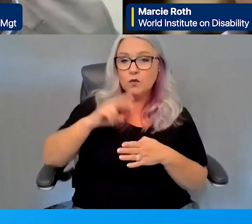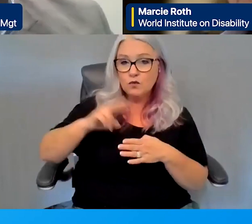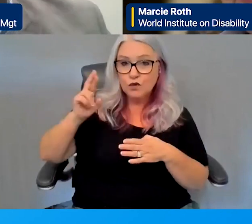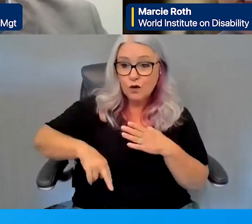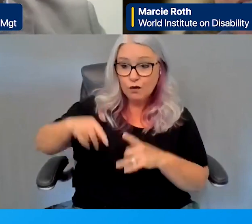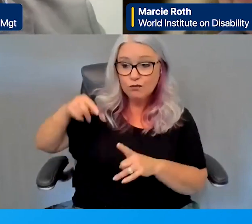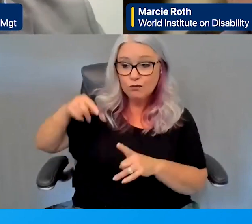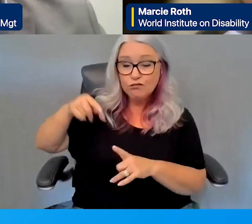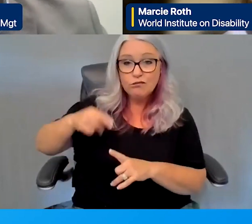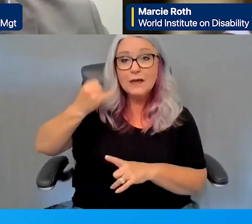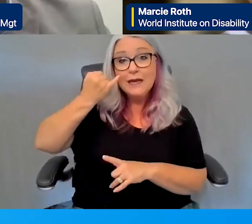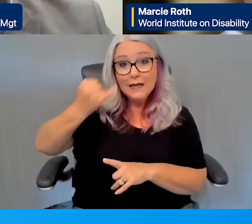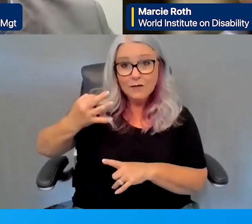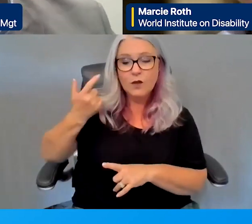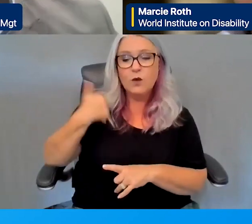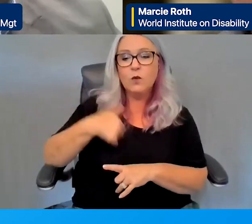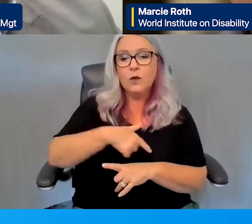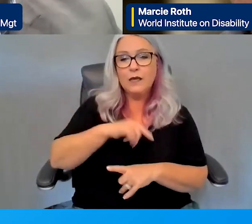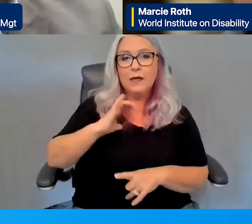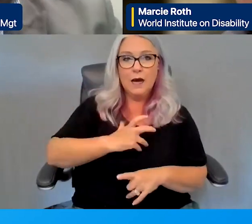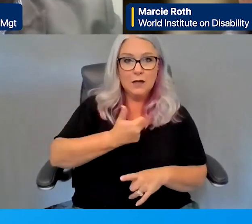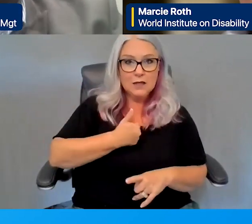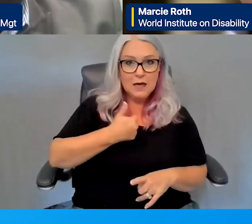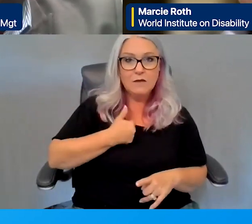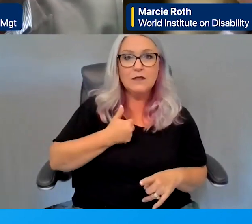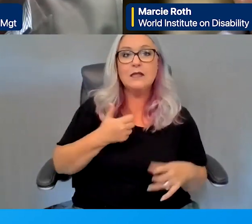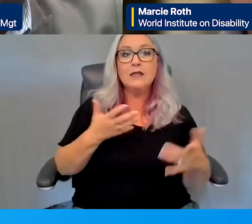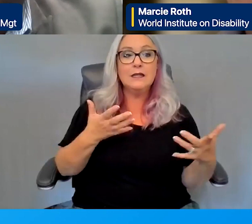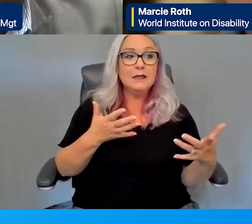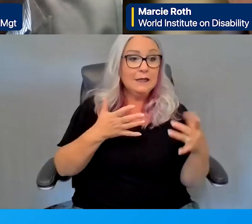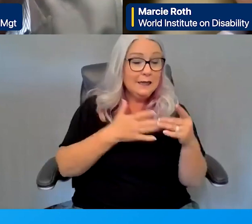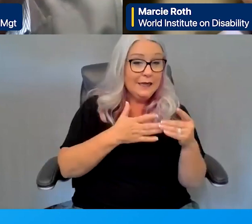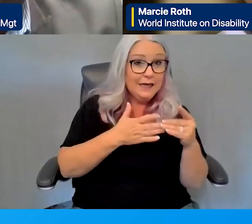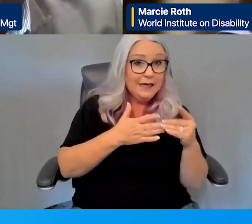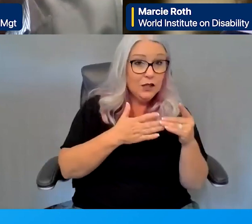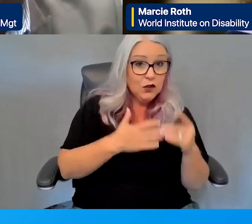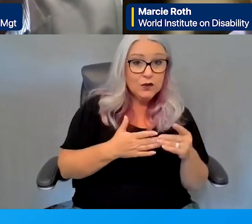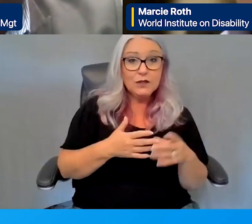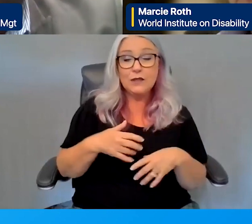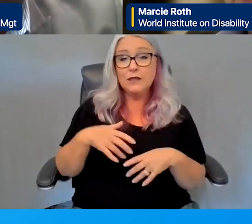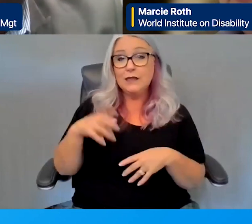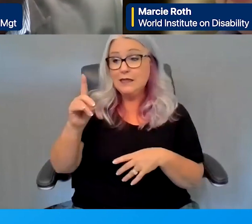as disabled leaders are at those tables if we are taken